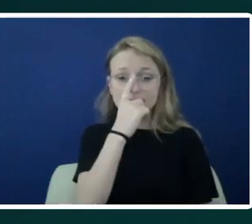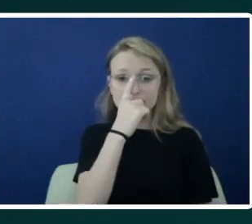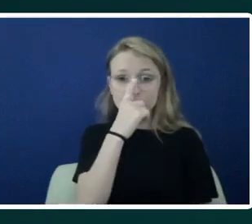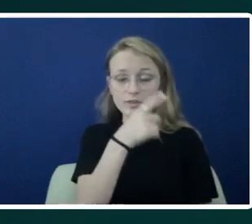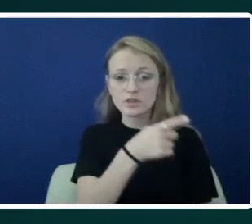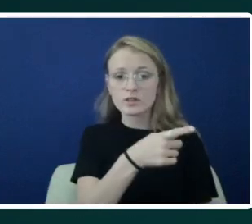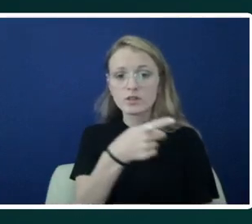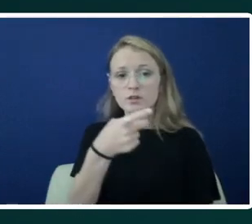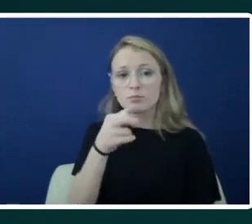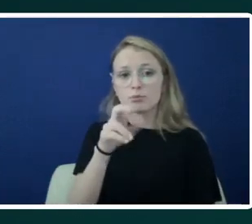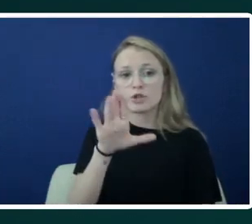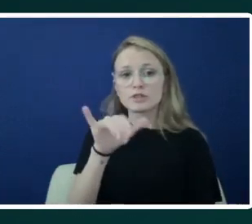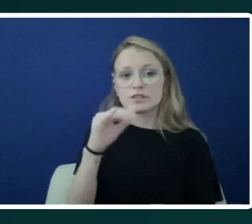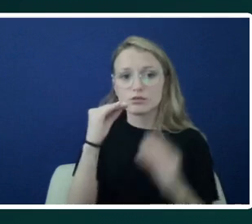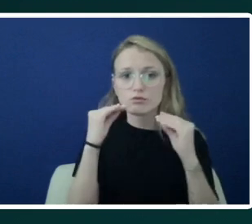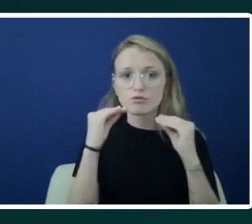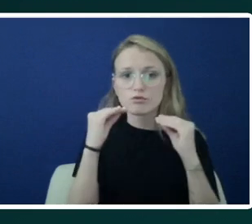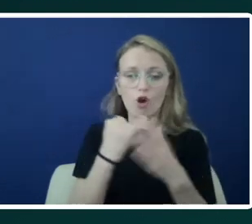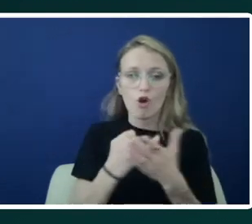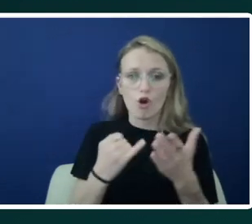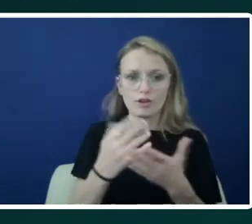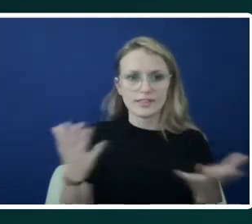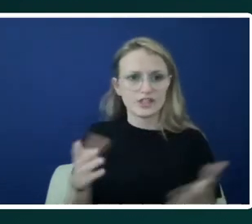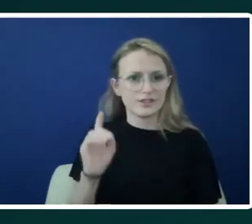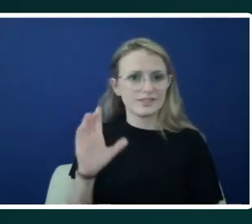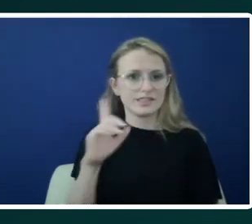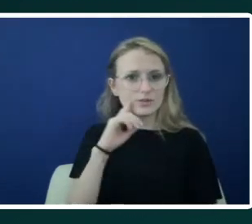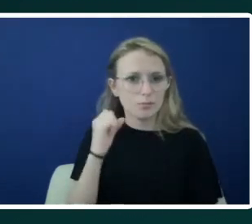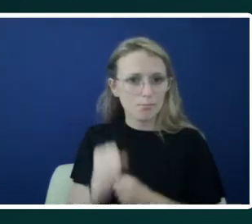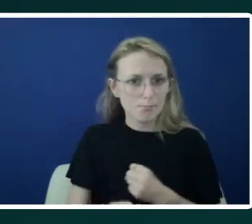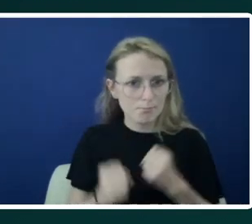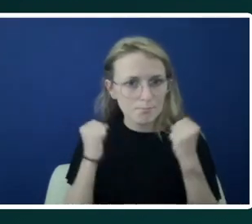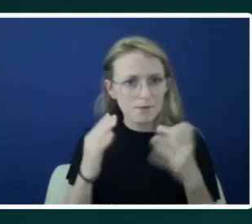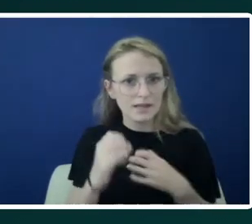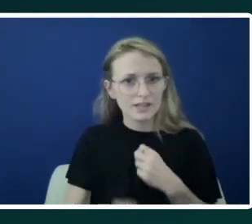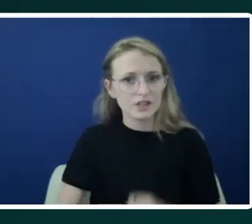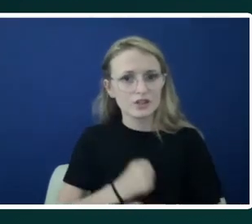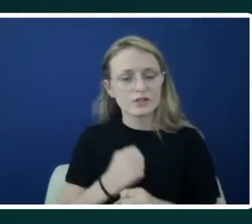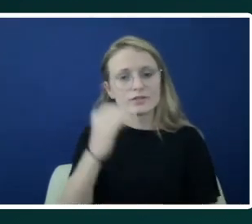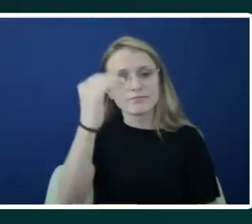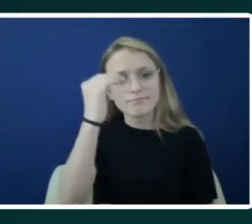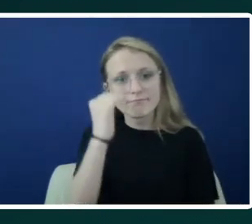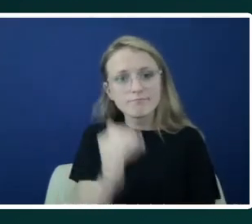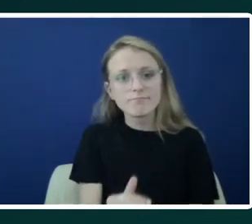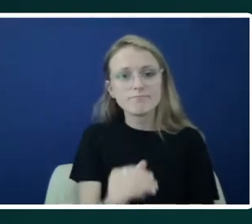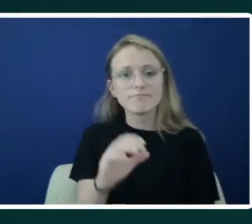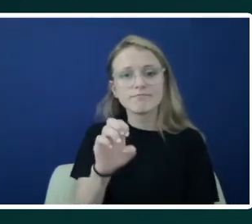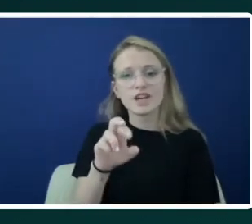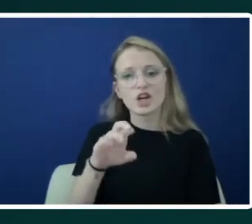in Washington, D.C. for many years. Beneath him is Eric Gravatt, a percussionist who went on to have